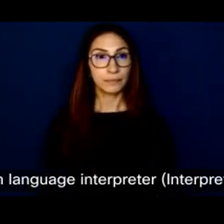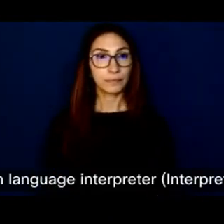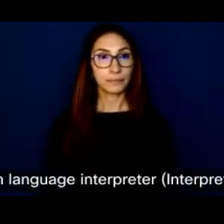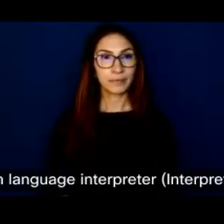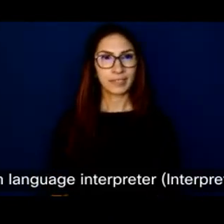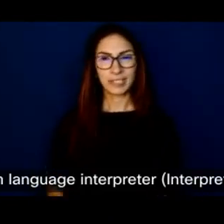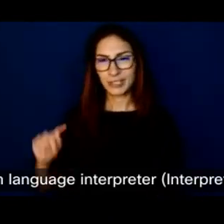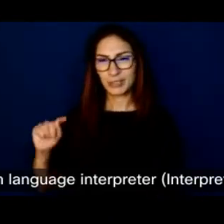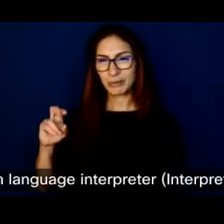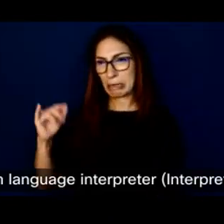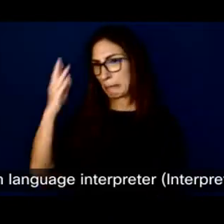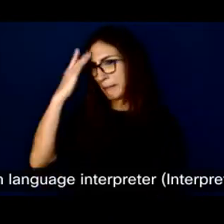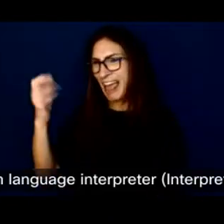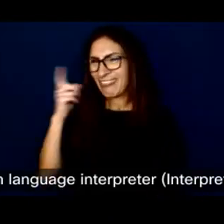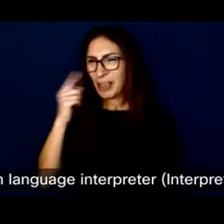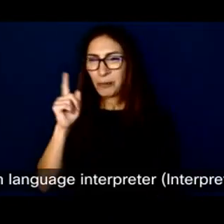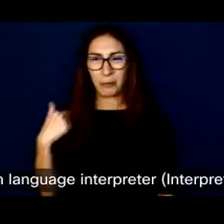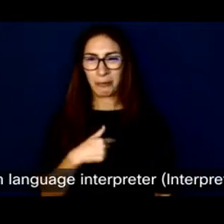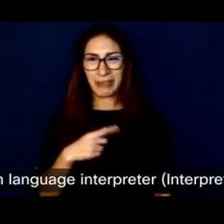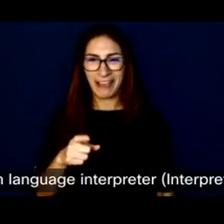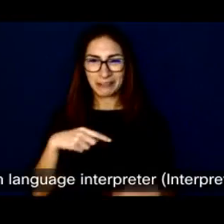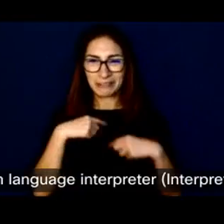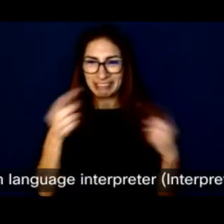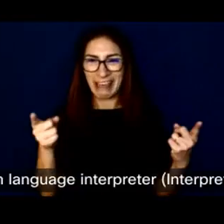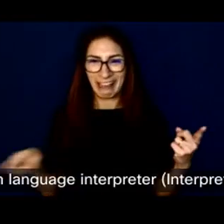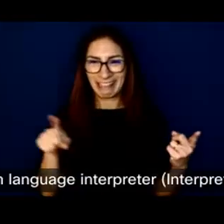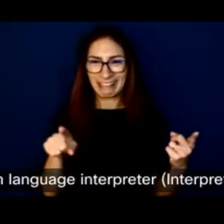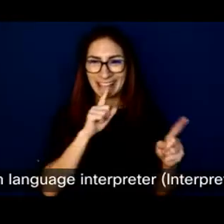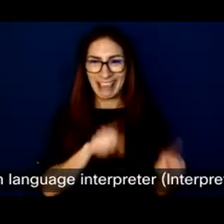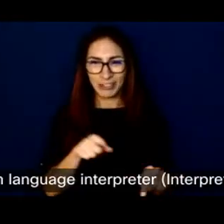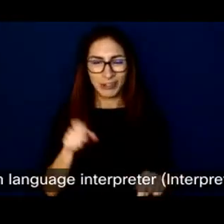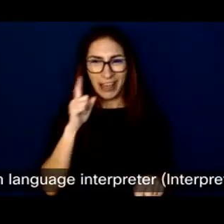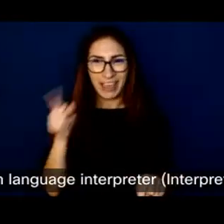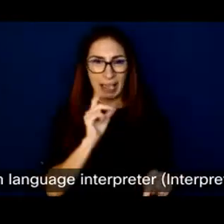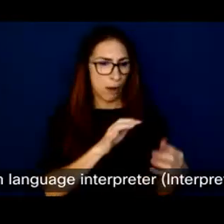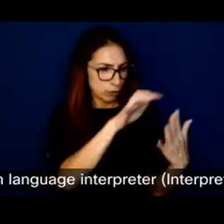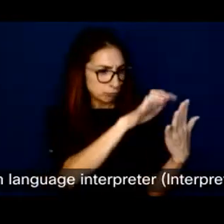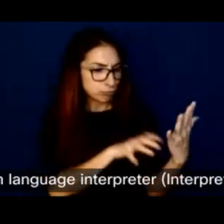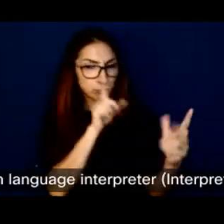answer. I don't think folks can see it. Do you want to give them